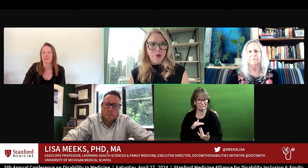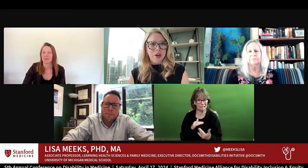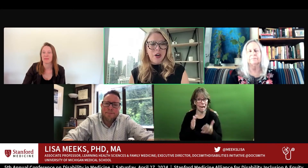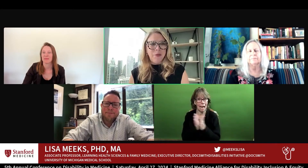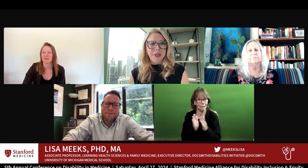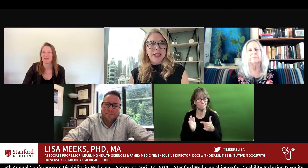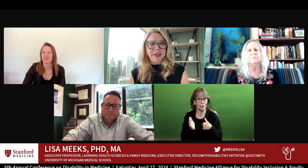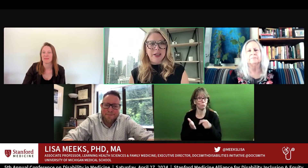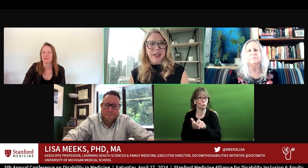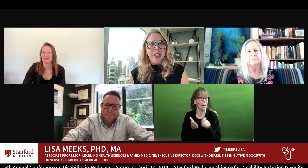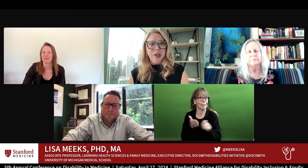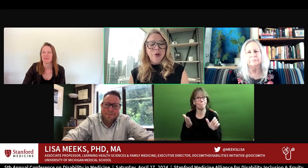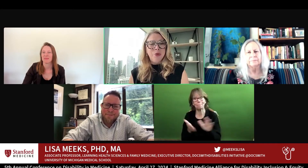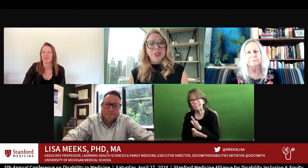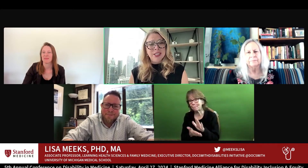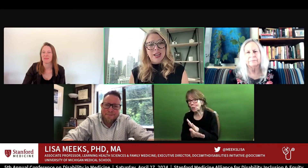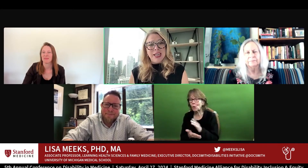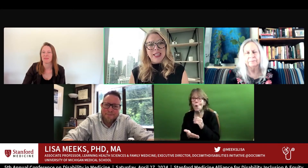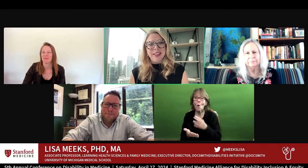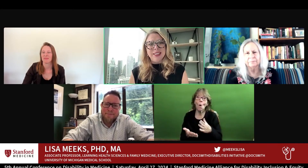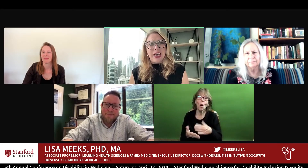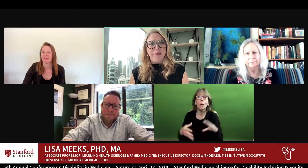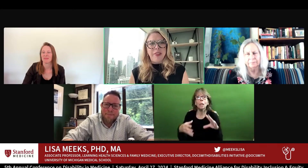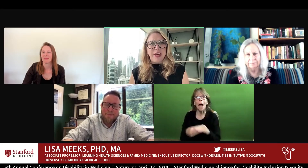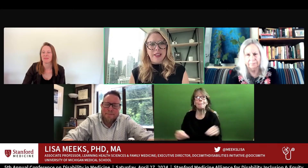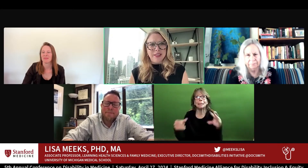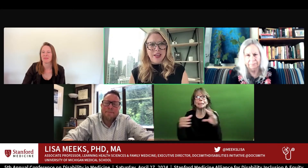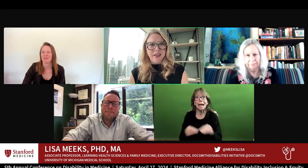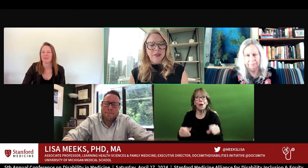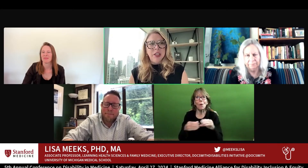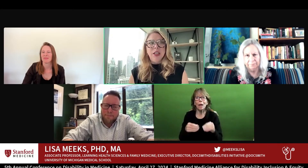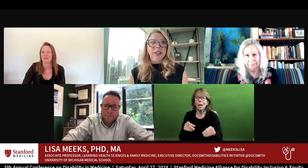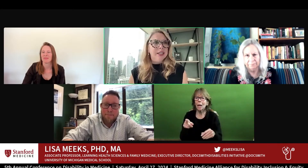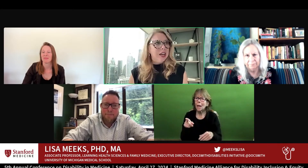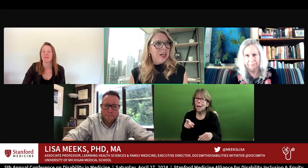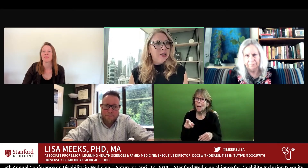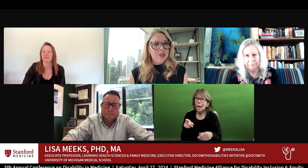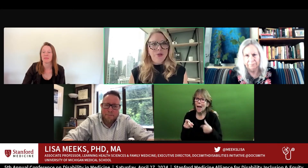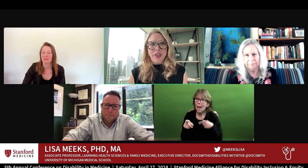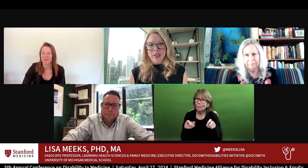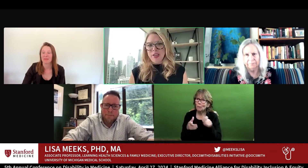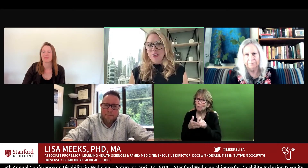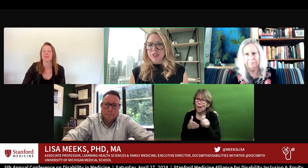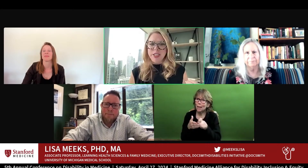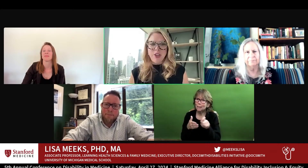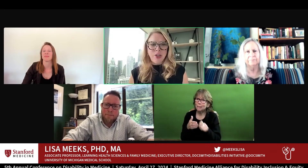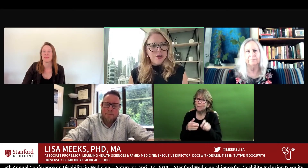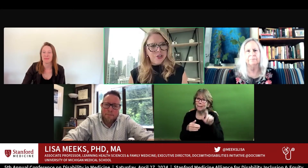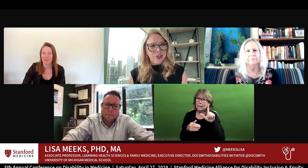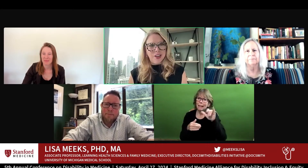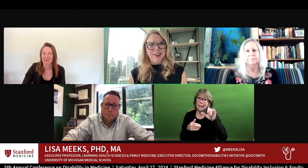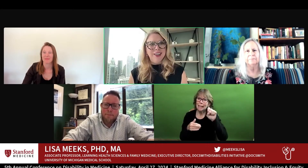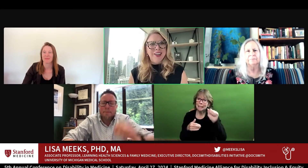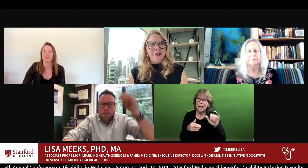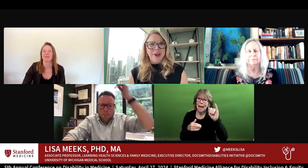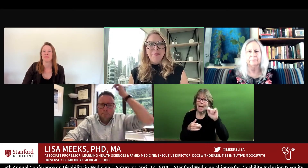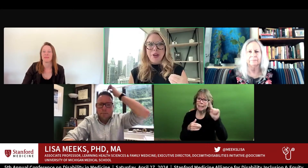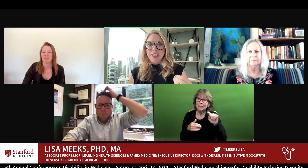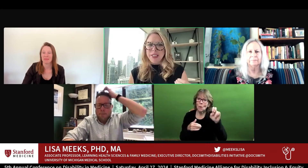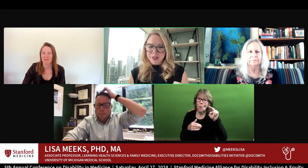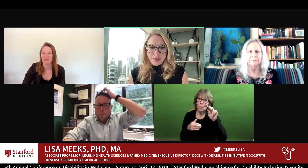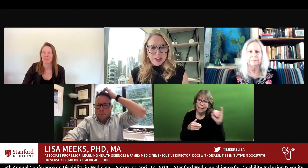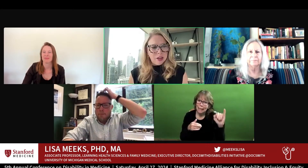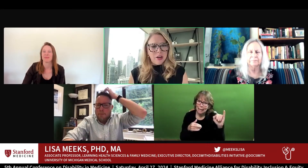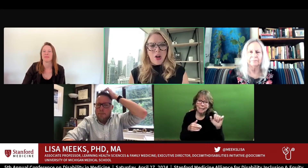or a commentary reciting the same things that Lisa Iezzoni, Christy Kirschner, right, Bonnie Swenor.